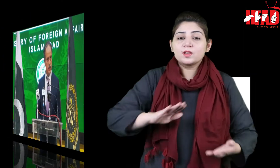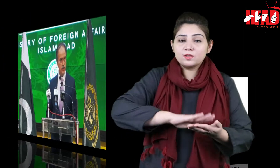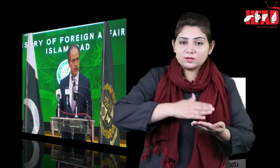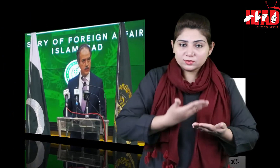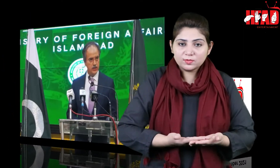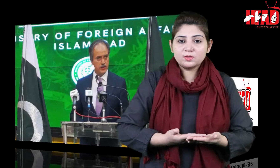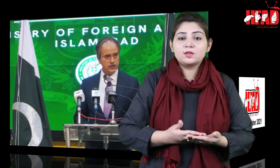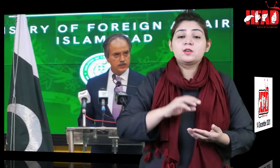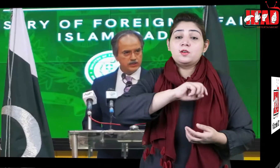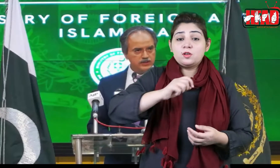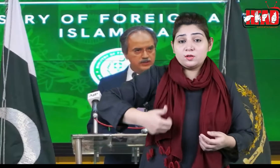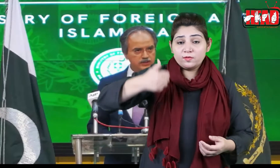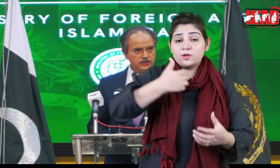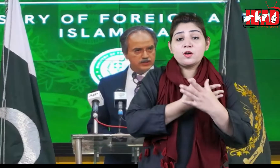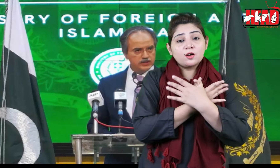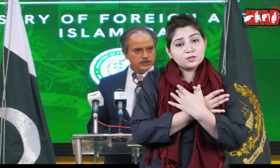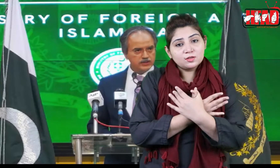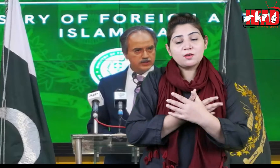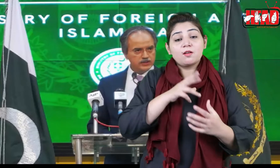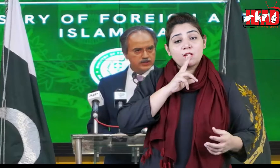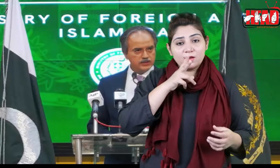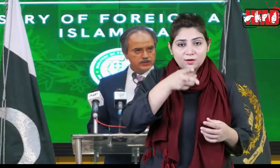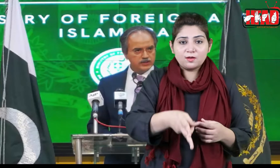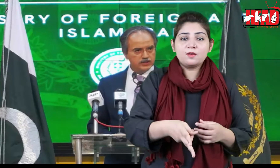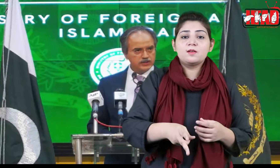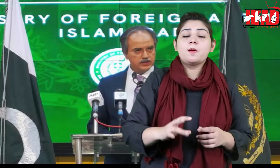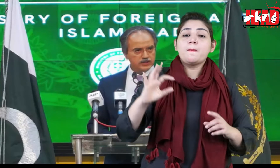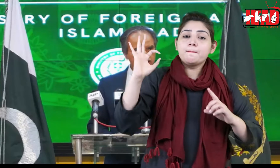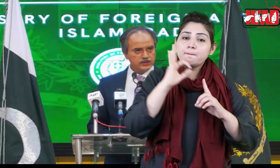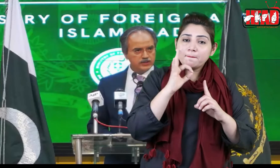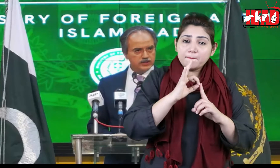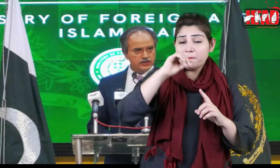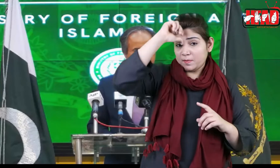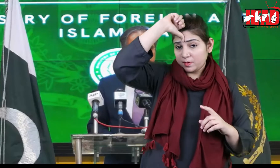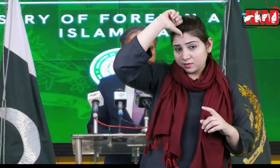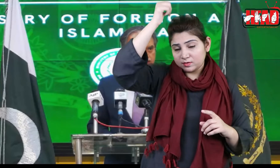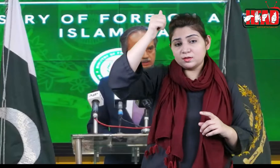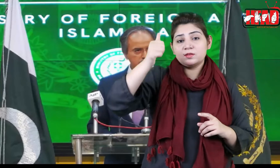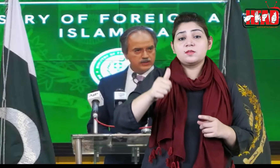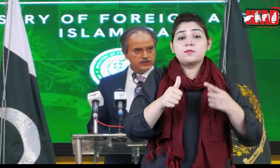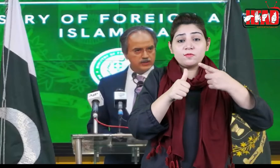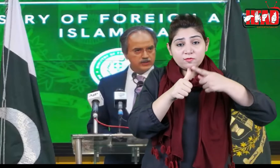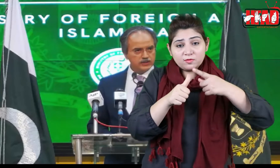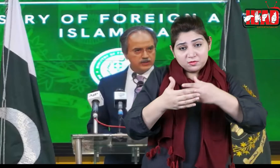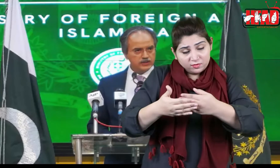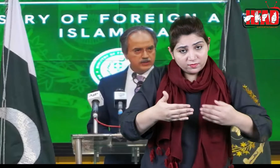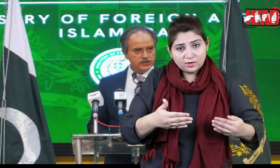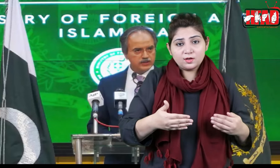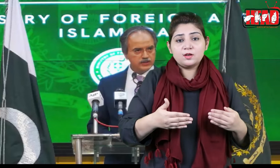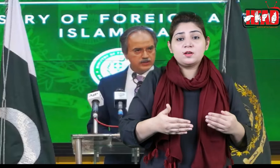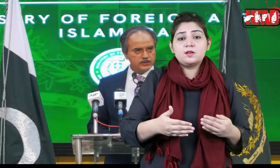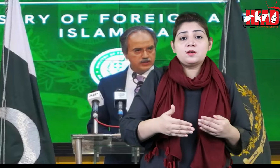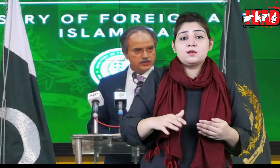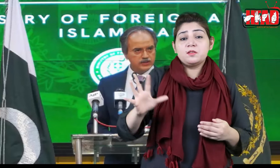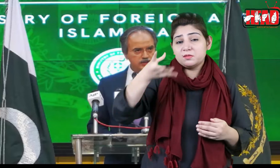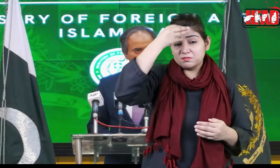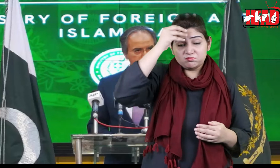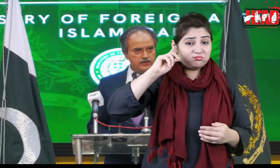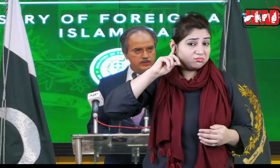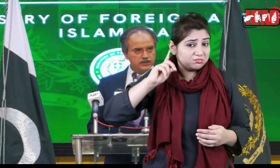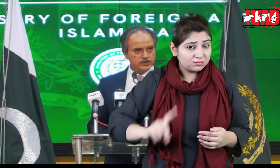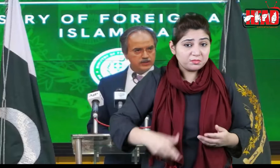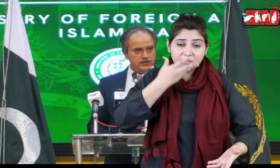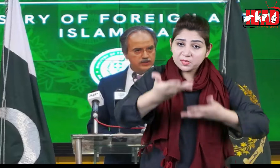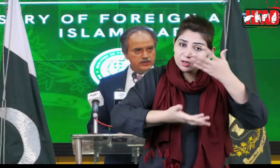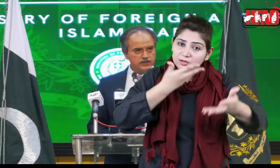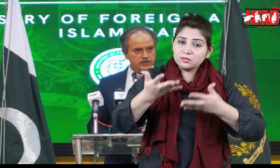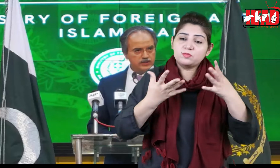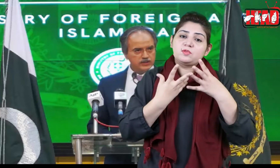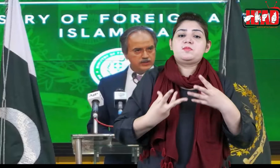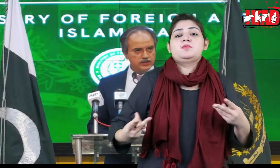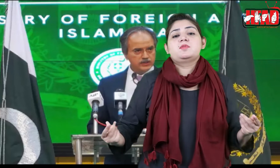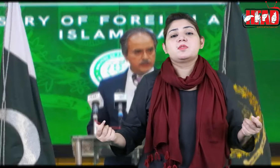Foreign Office spokesman Asim Iftikhar said that Pakistan rejects the irresponsible statement of the Indian Defense Minister.